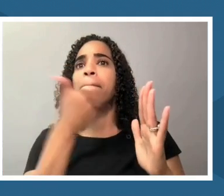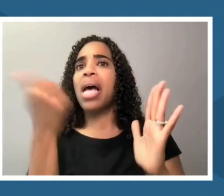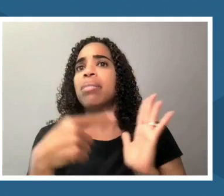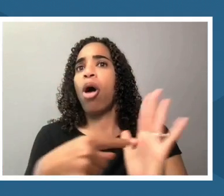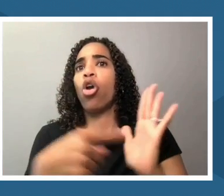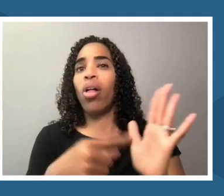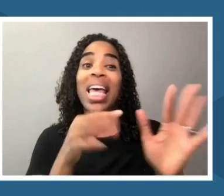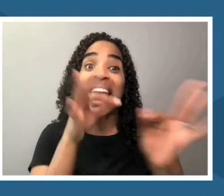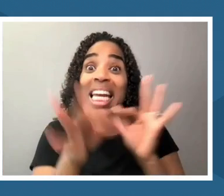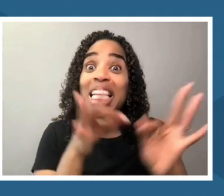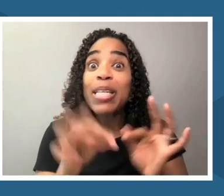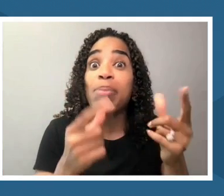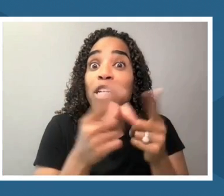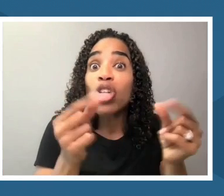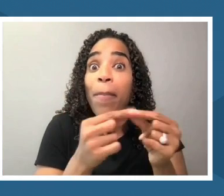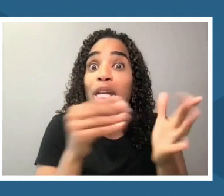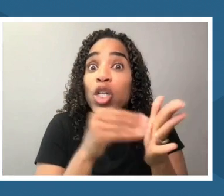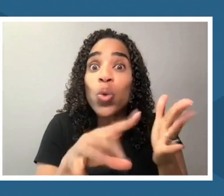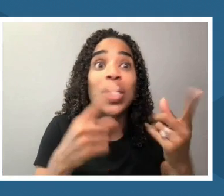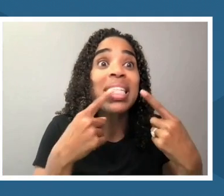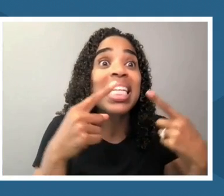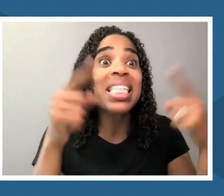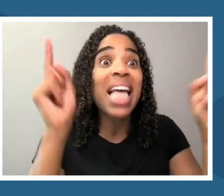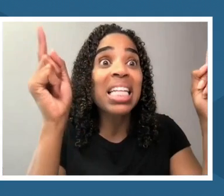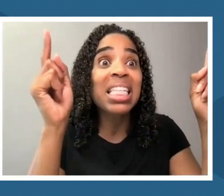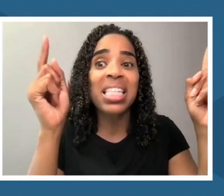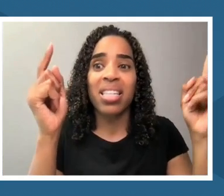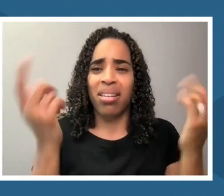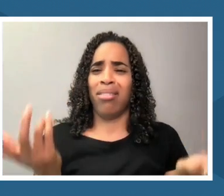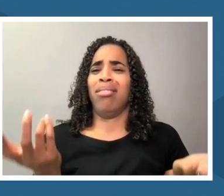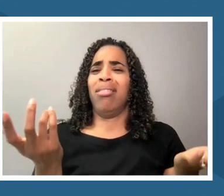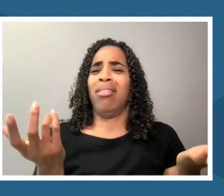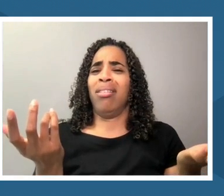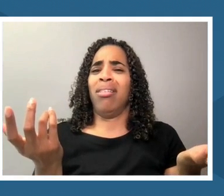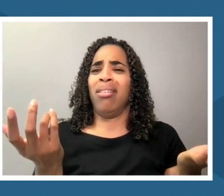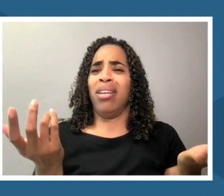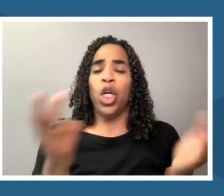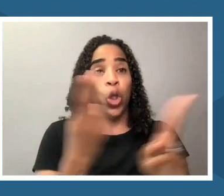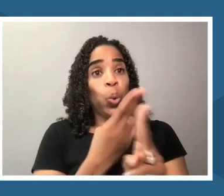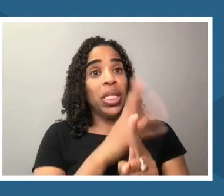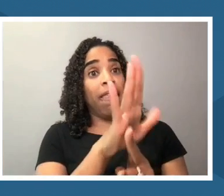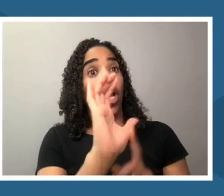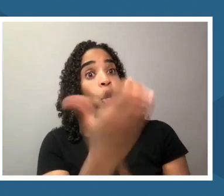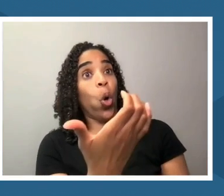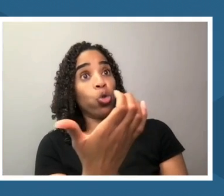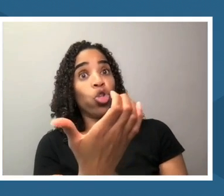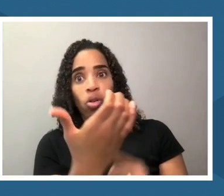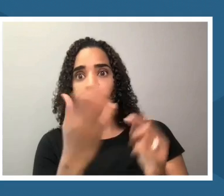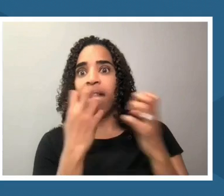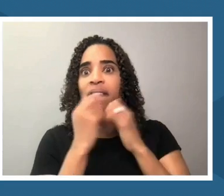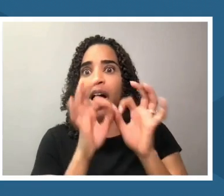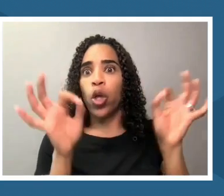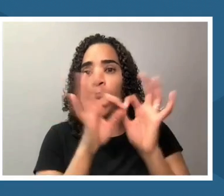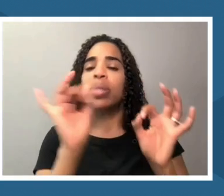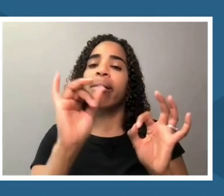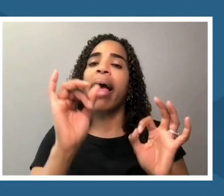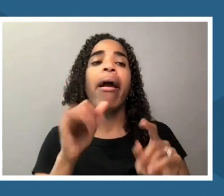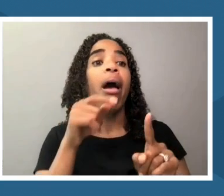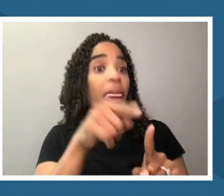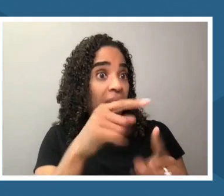story to very oversimplified cultural values very broad generalizations things